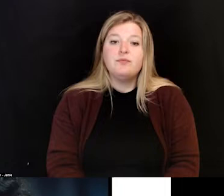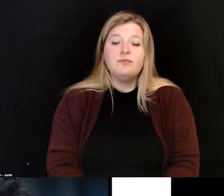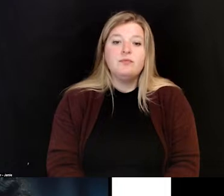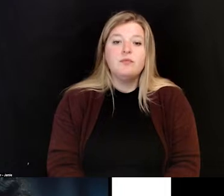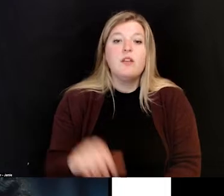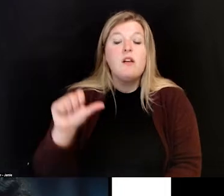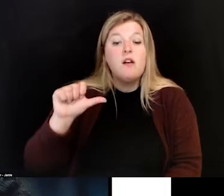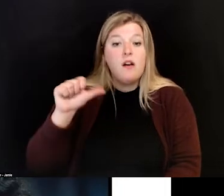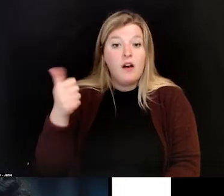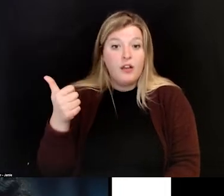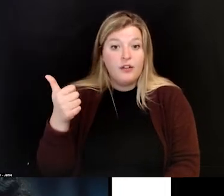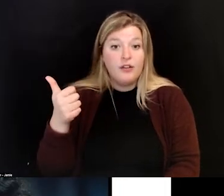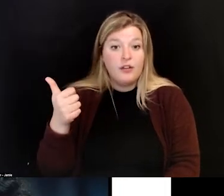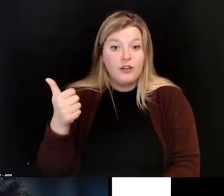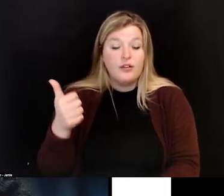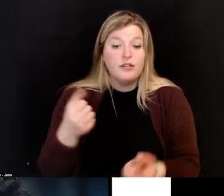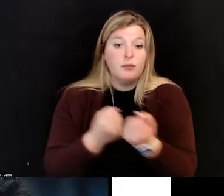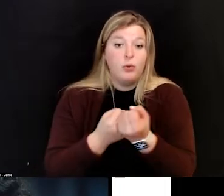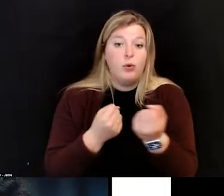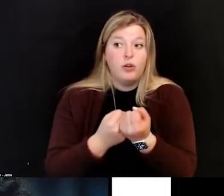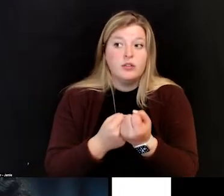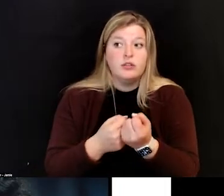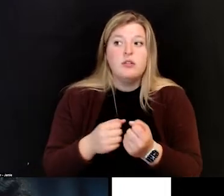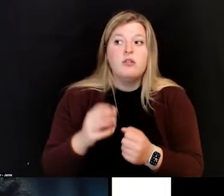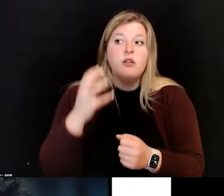The other area that it supports is mobile and touch guidance.